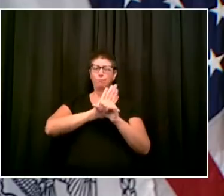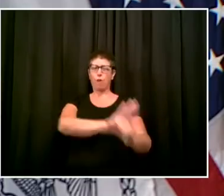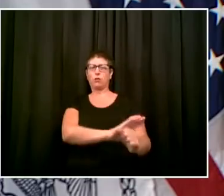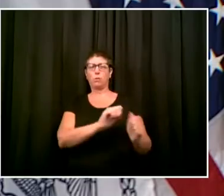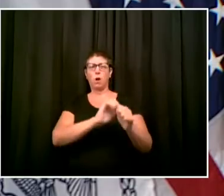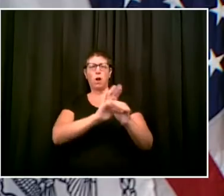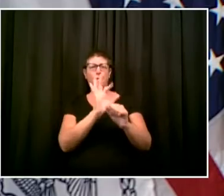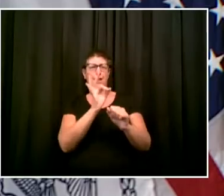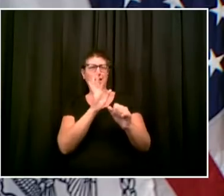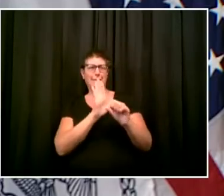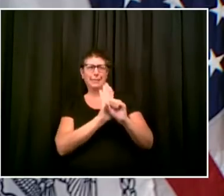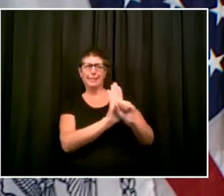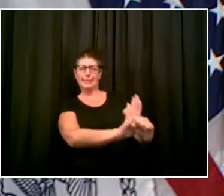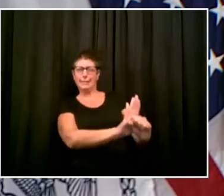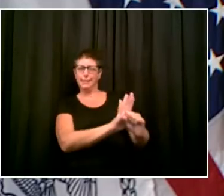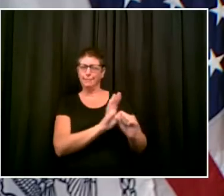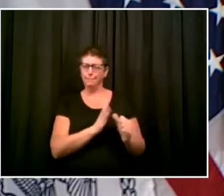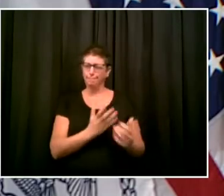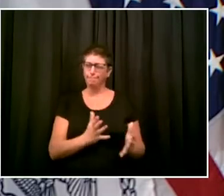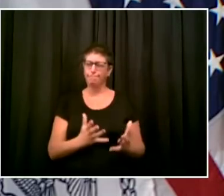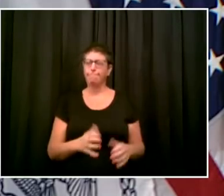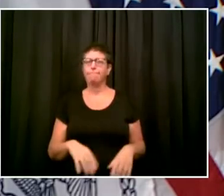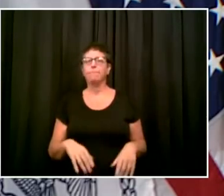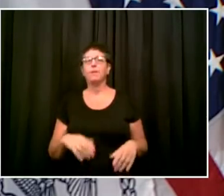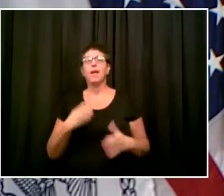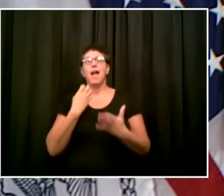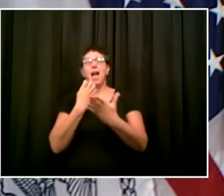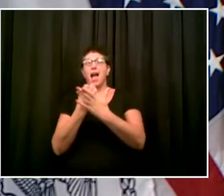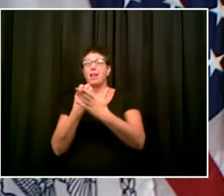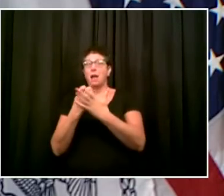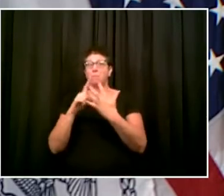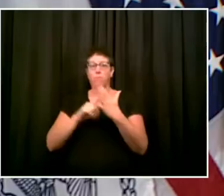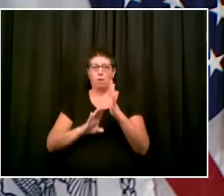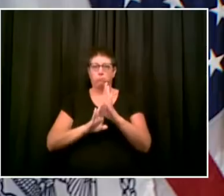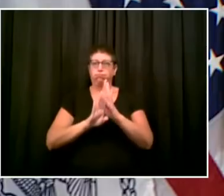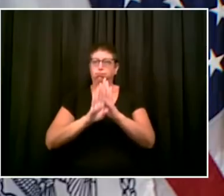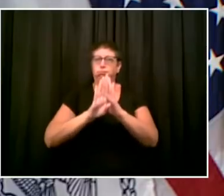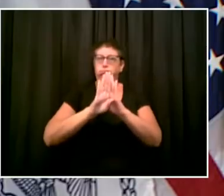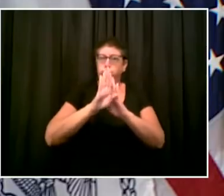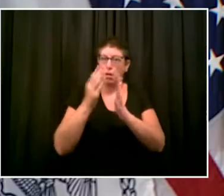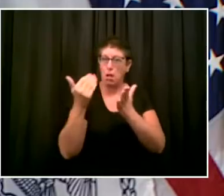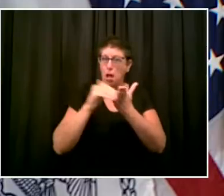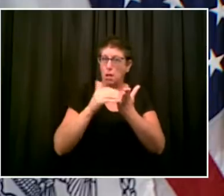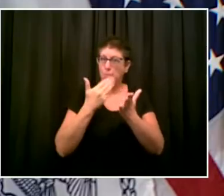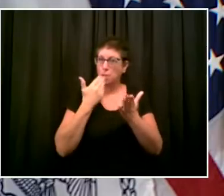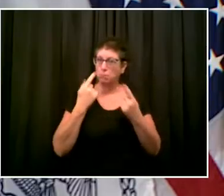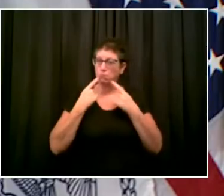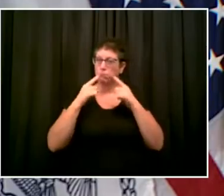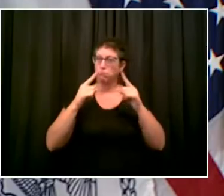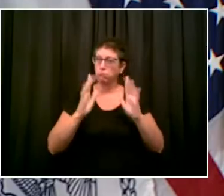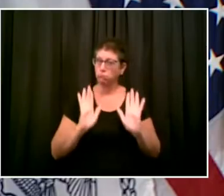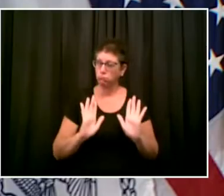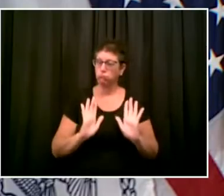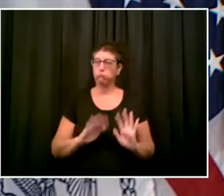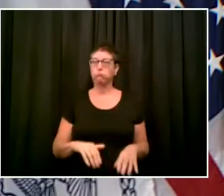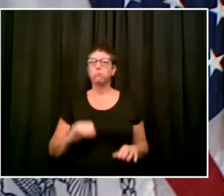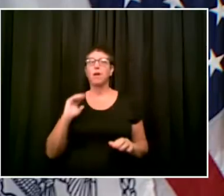WEFIGHT BACK THIS DISEASE AND START TO BRING BACK OUR ECONOMY AND OUR LIVES